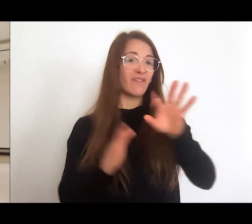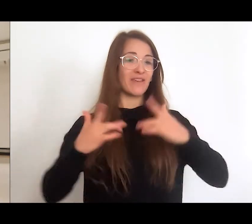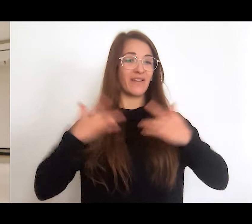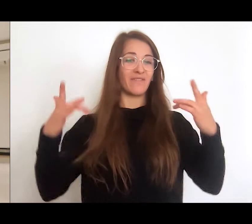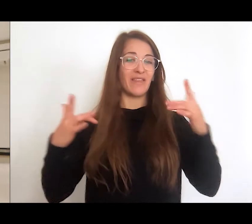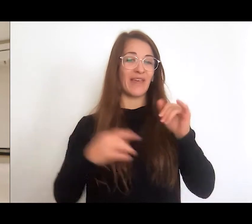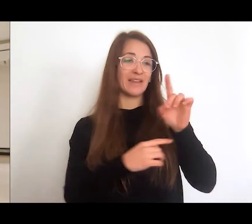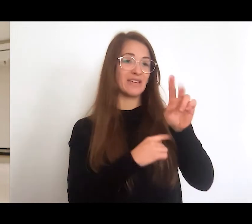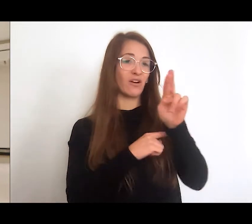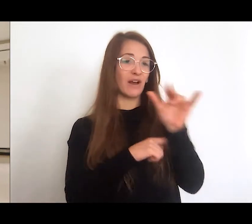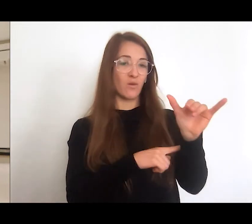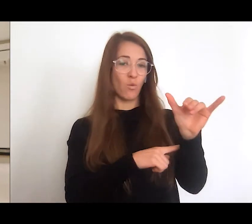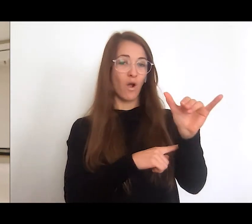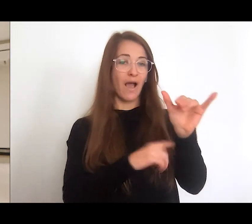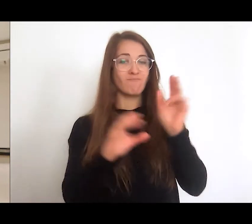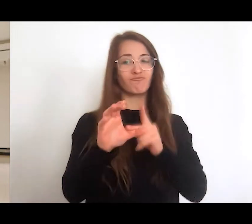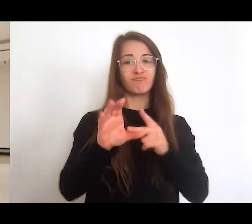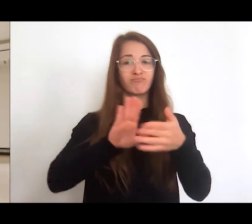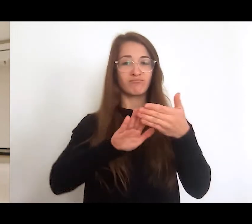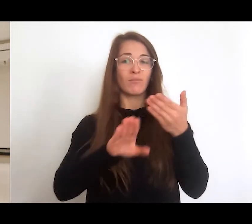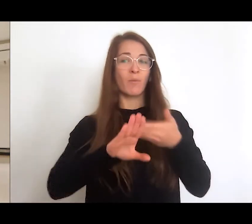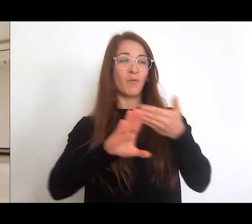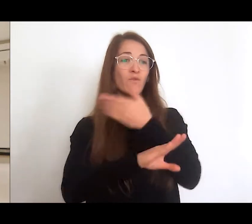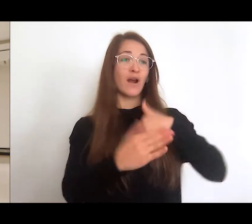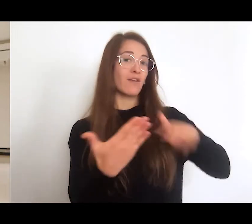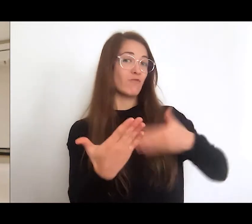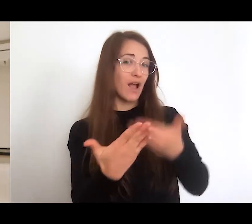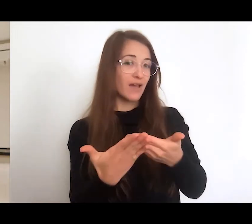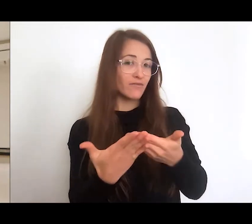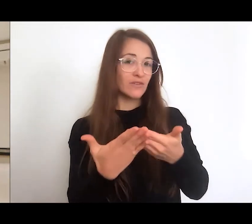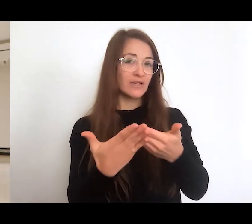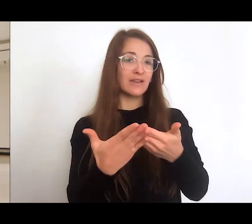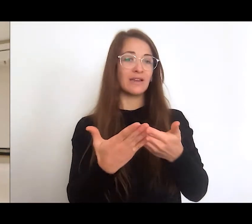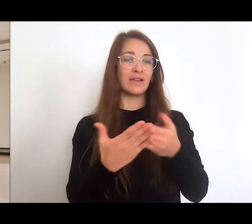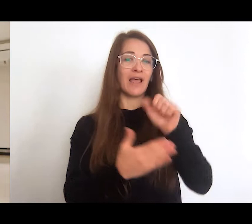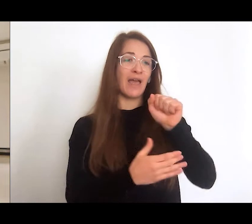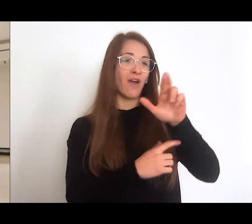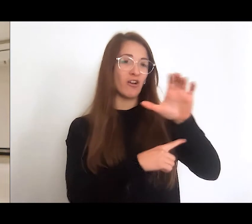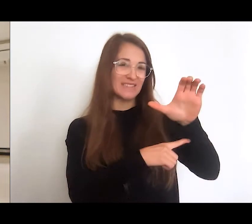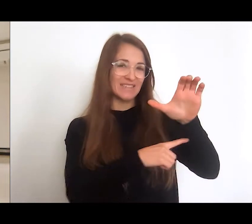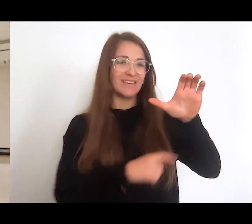IS IN ONE OF THE PICTURES OF AN EVENT THAT DRNY PARTICIPATED